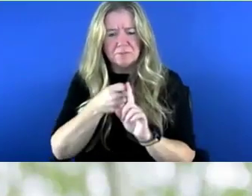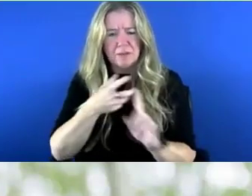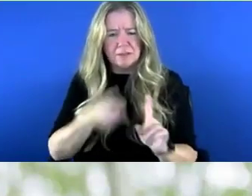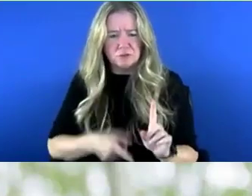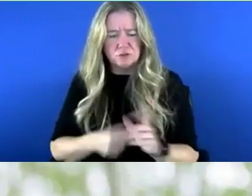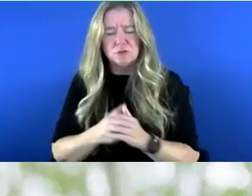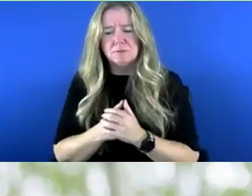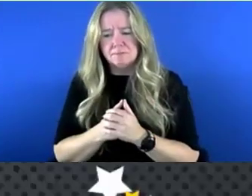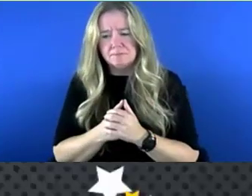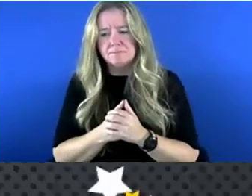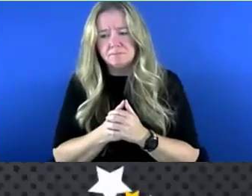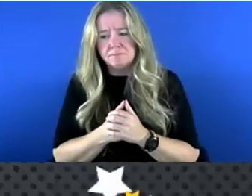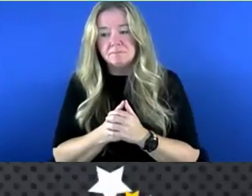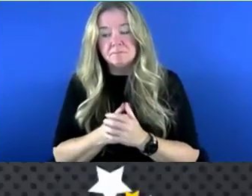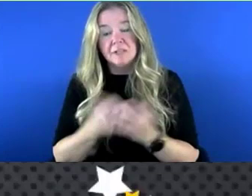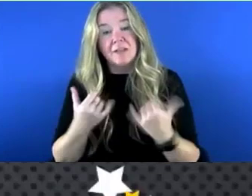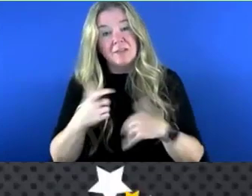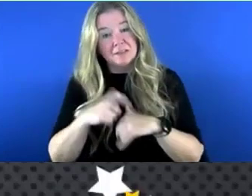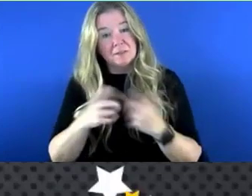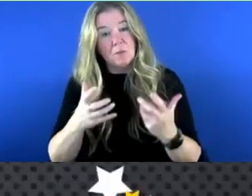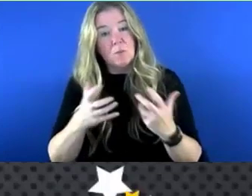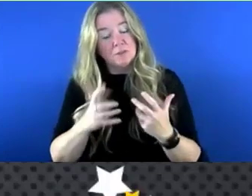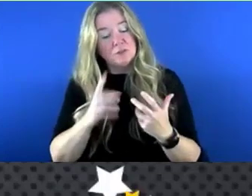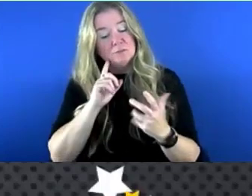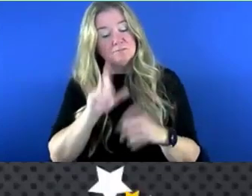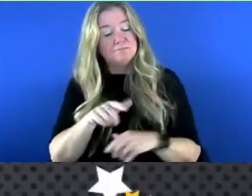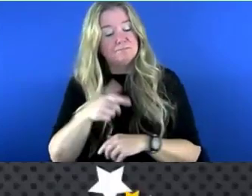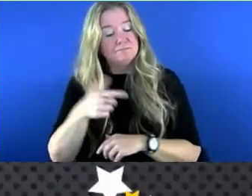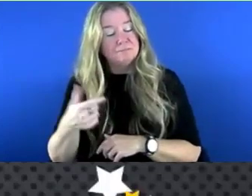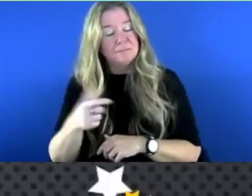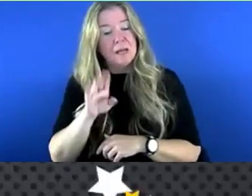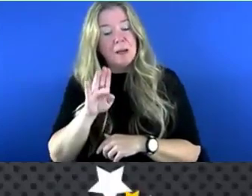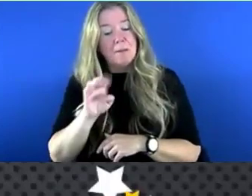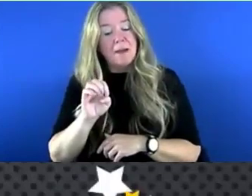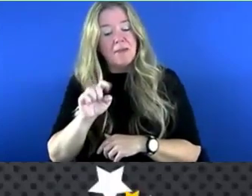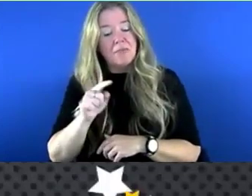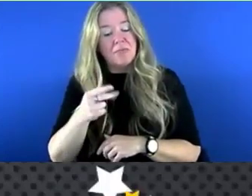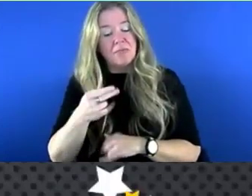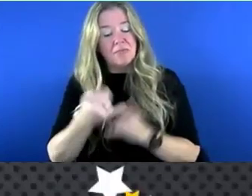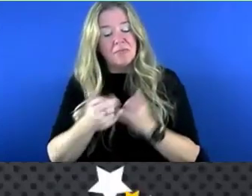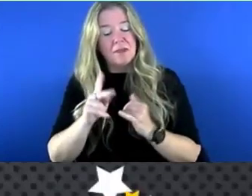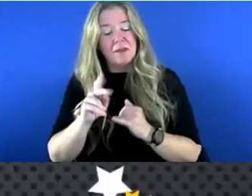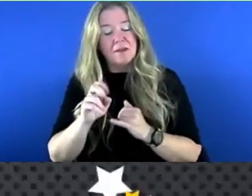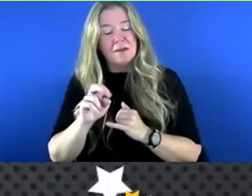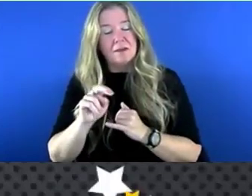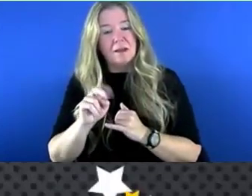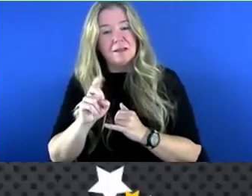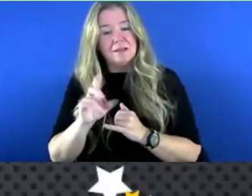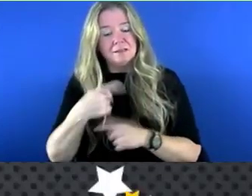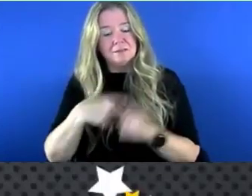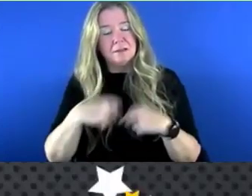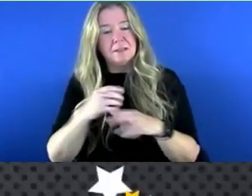So at this time, I would like to hand it over to Beth Kennedy, who is going to share some additional resources